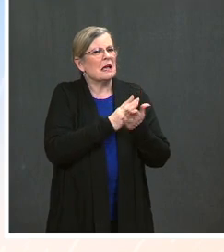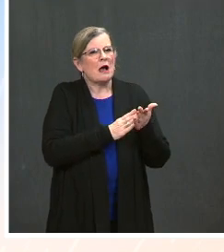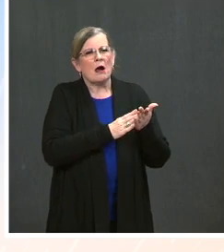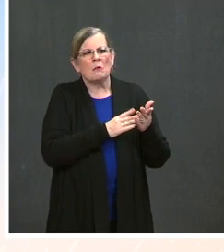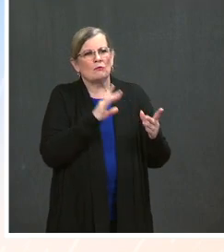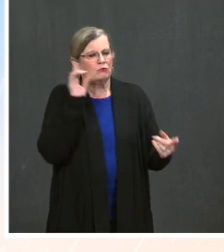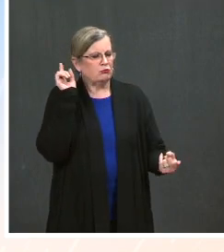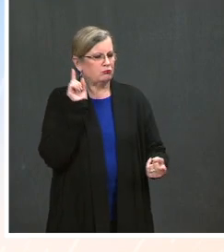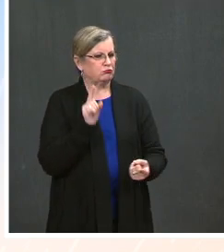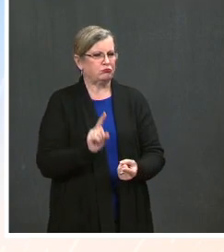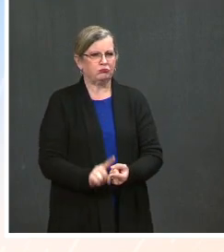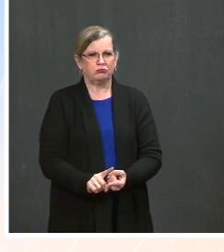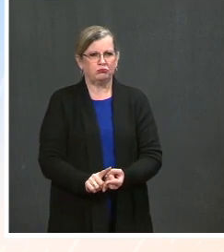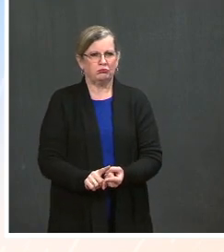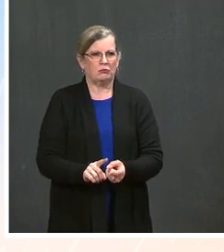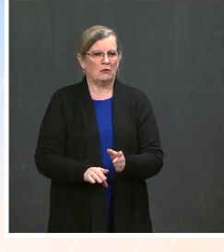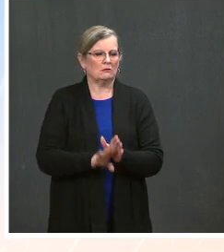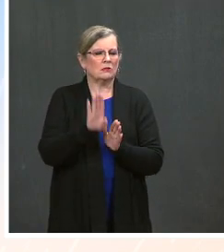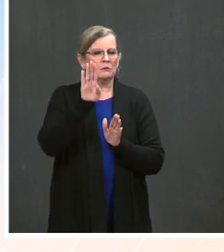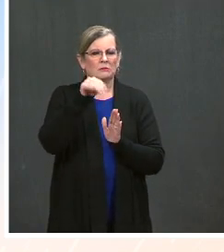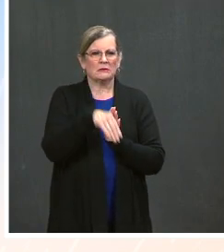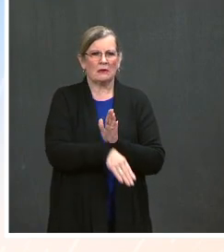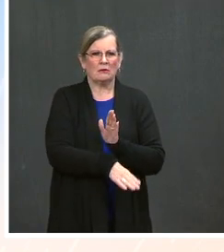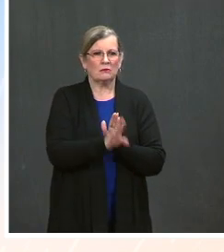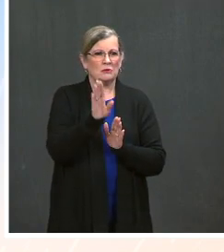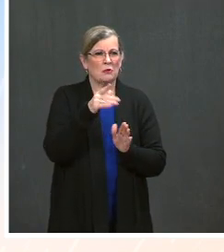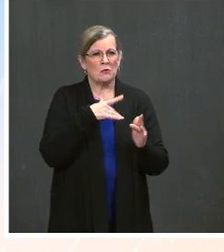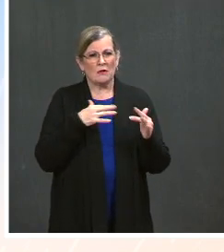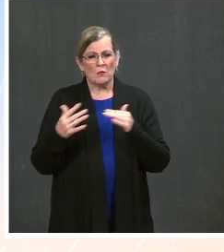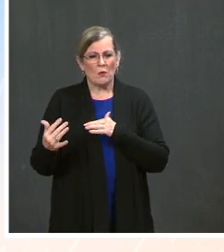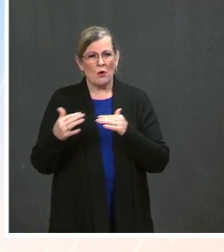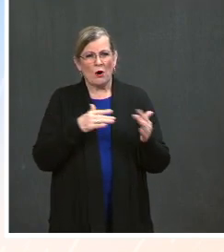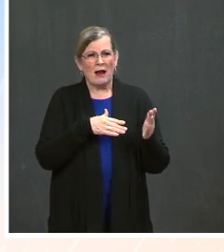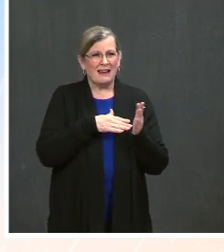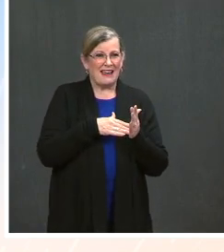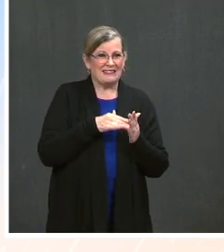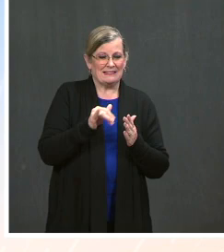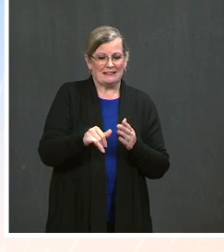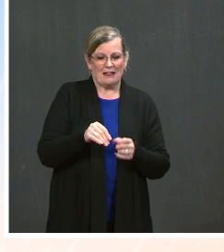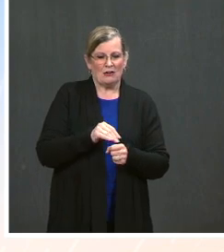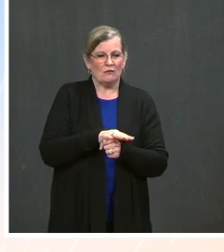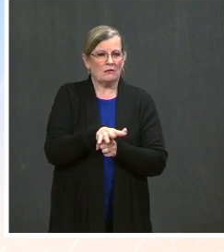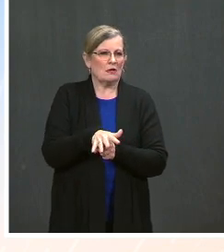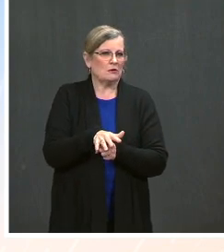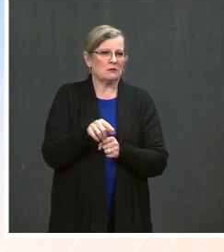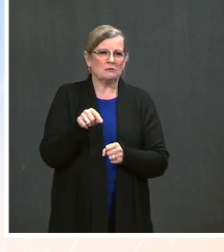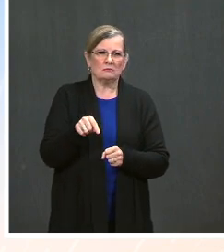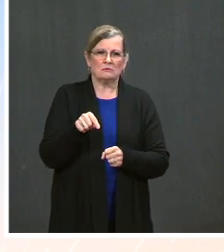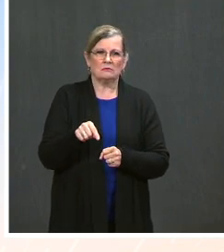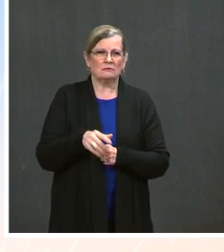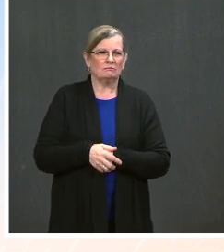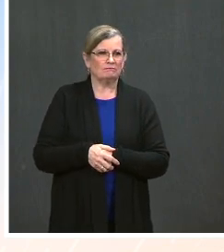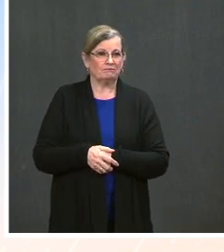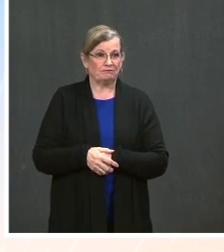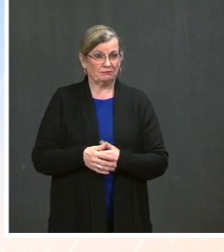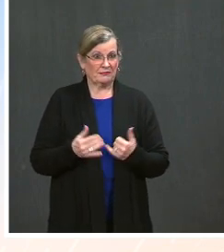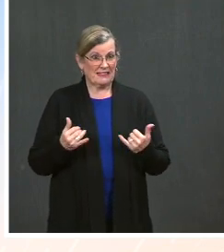So that's where our focus needs to remain, but we remain open to the requests that are coming in from Canada, to other countries around the world.